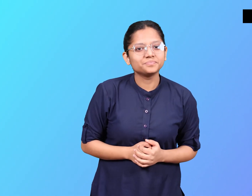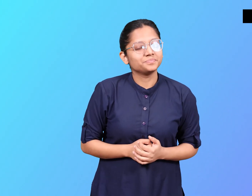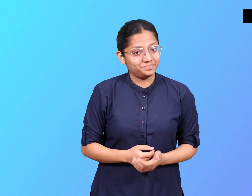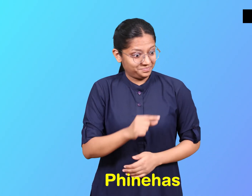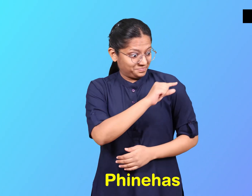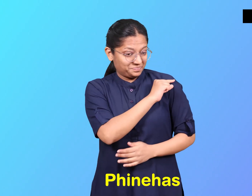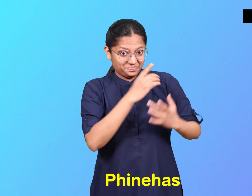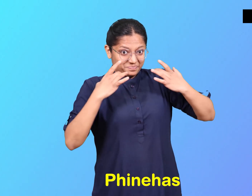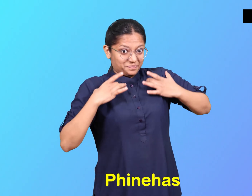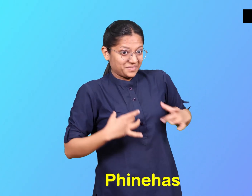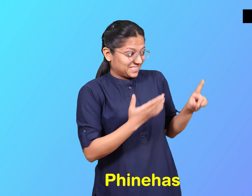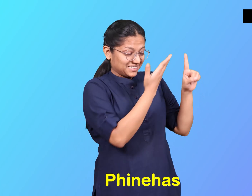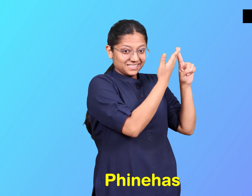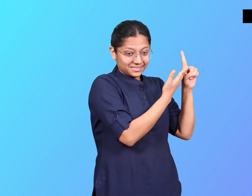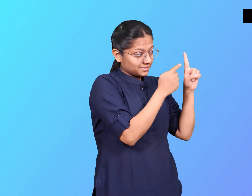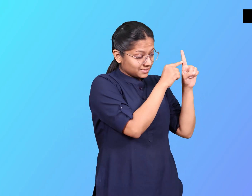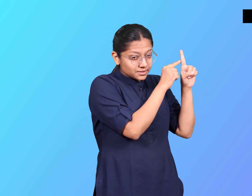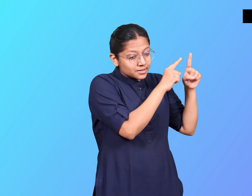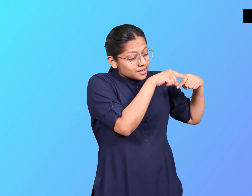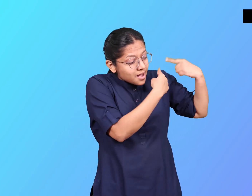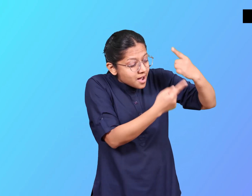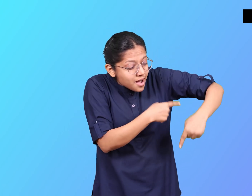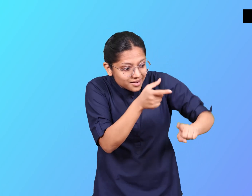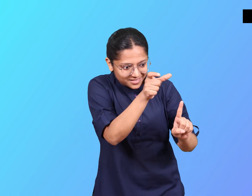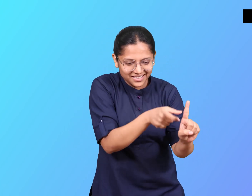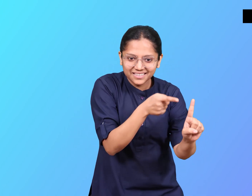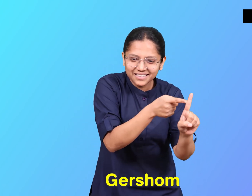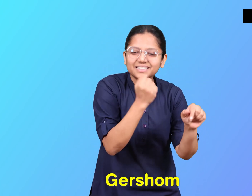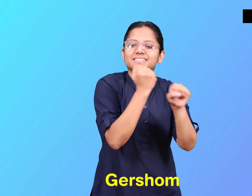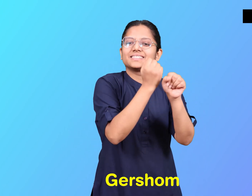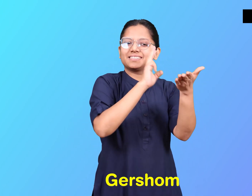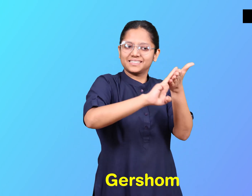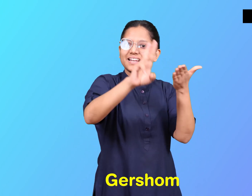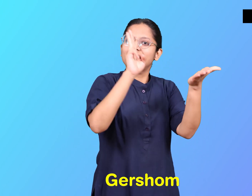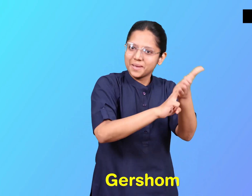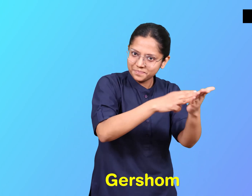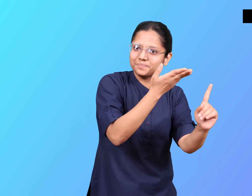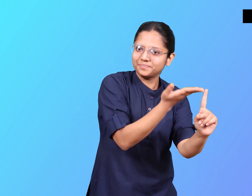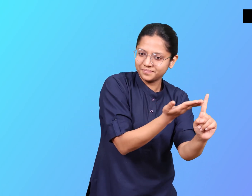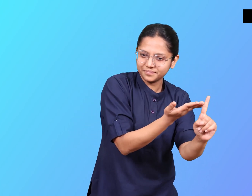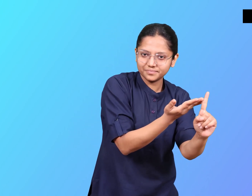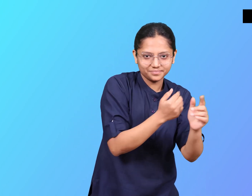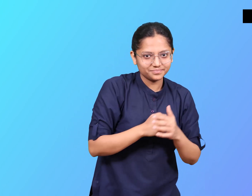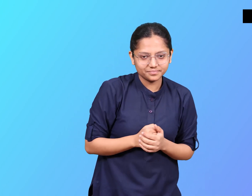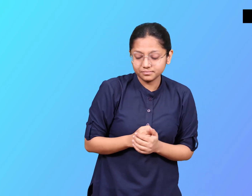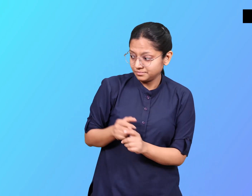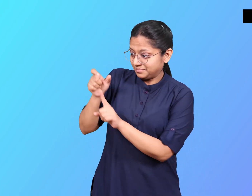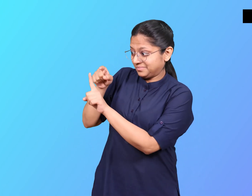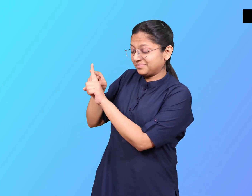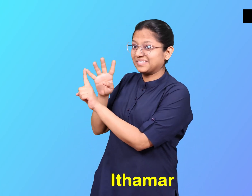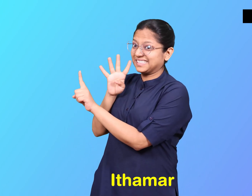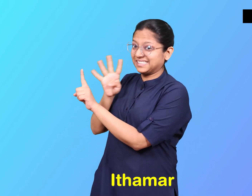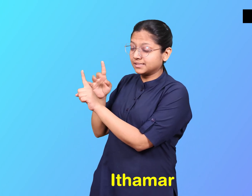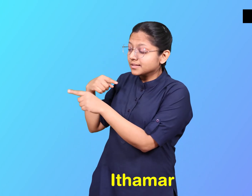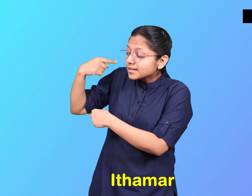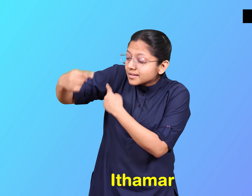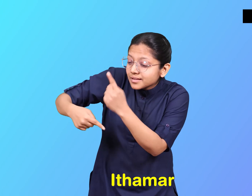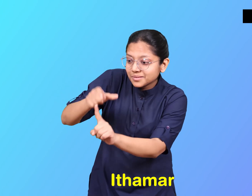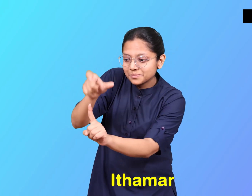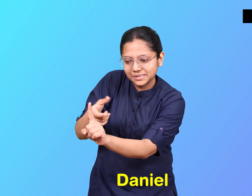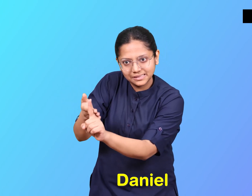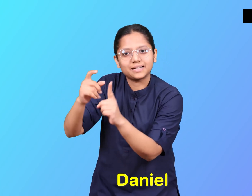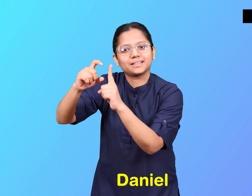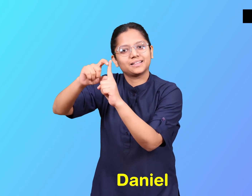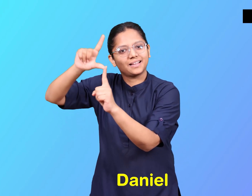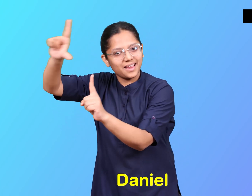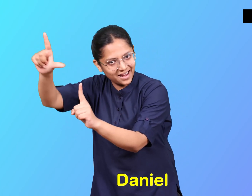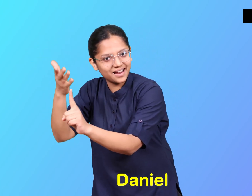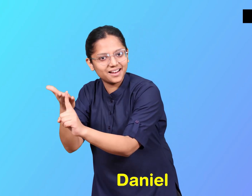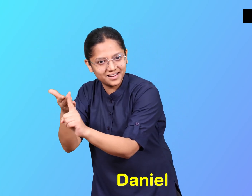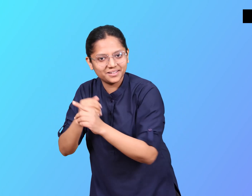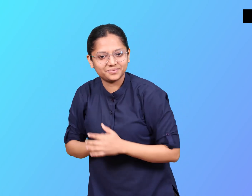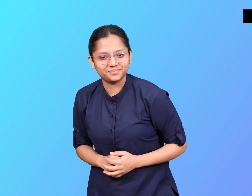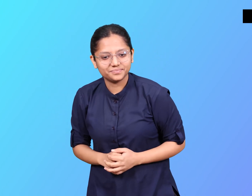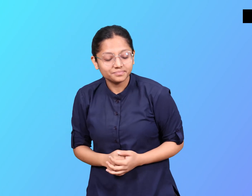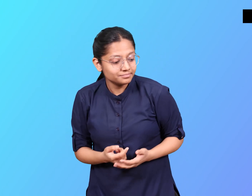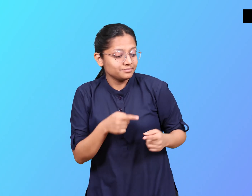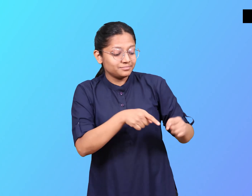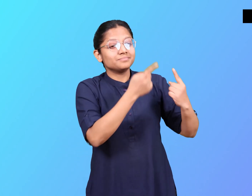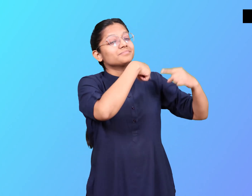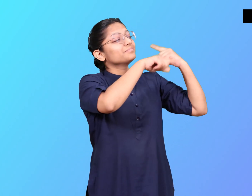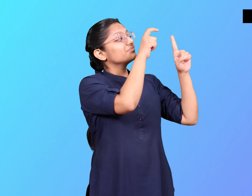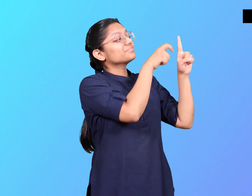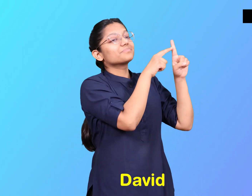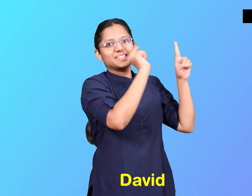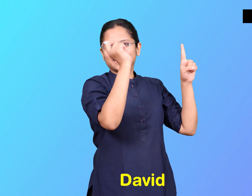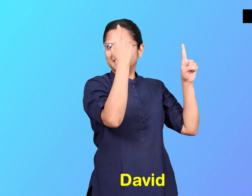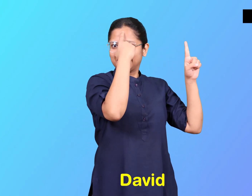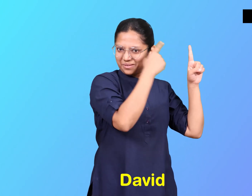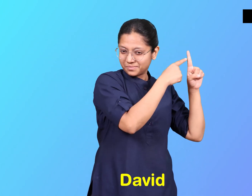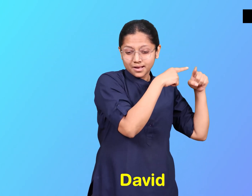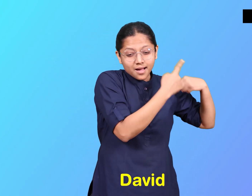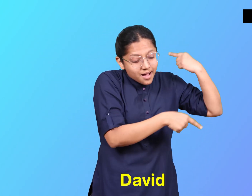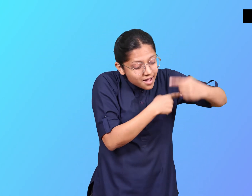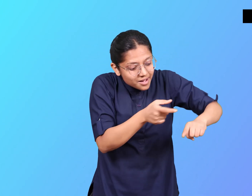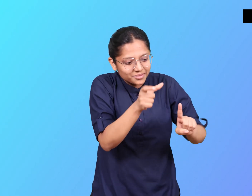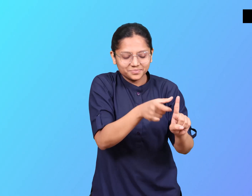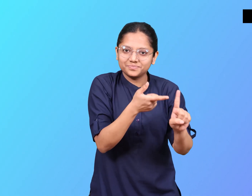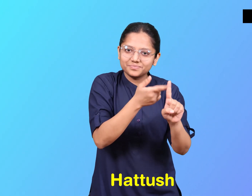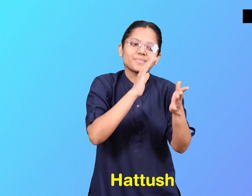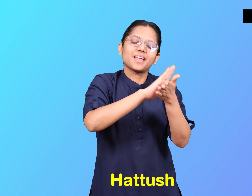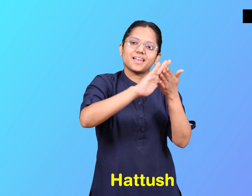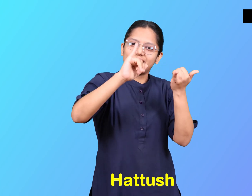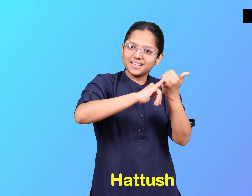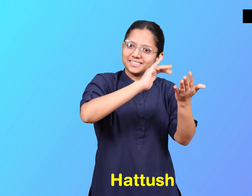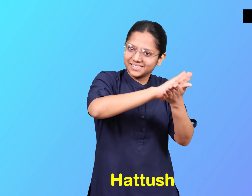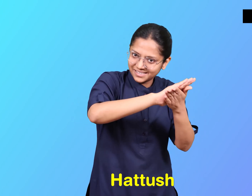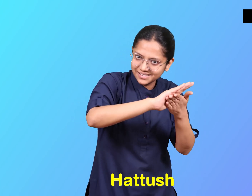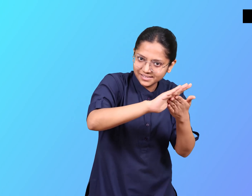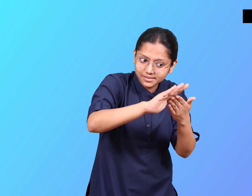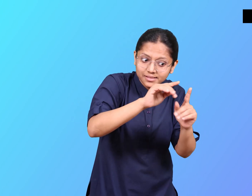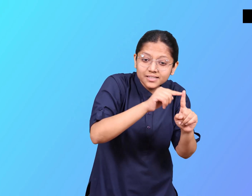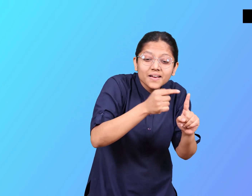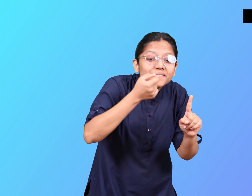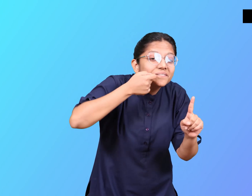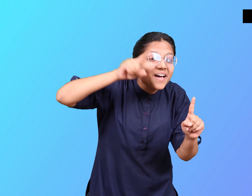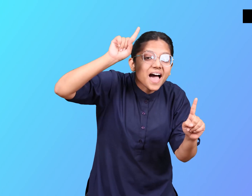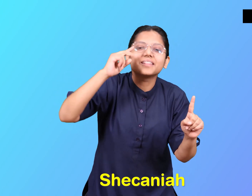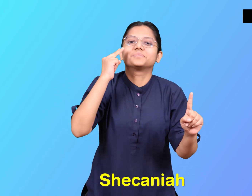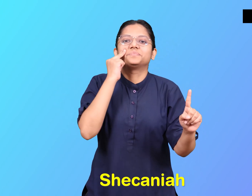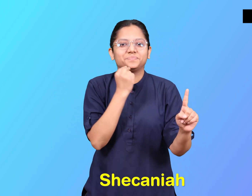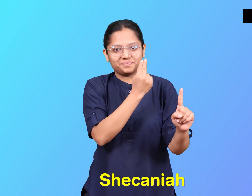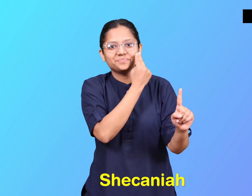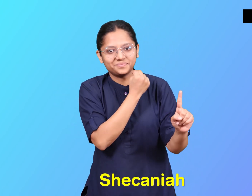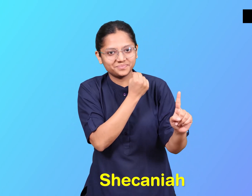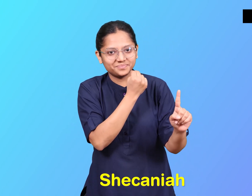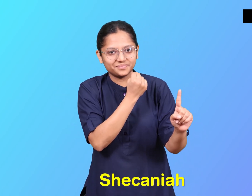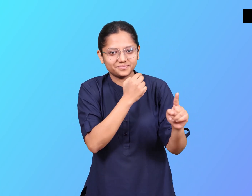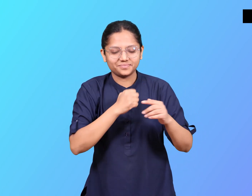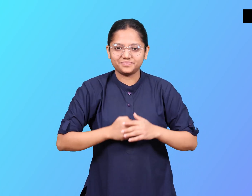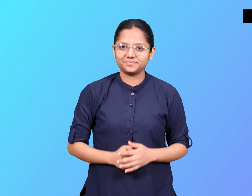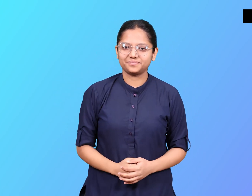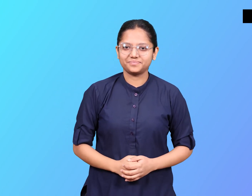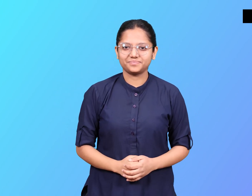from the descendants of Phinehas: Gershom; from the descendants of Ithamar: Daniel; from the descendants of David: Hattush;